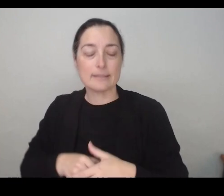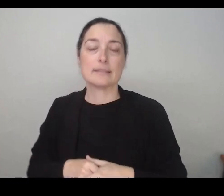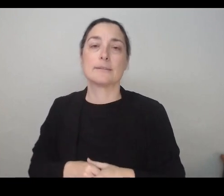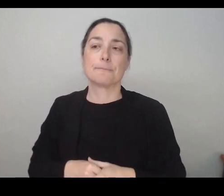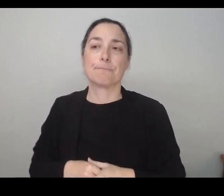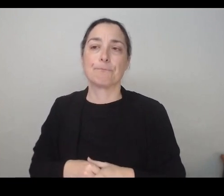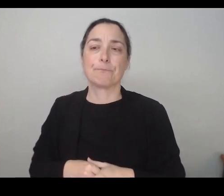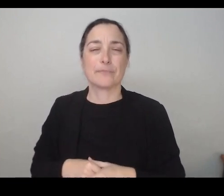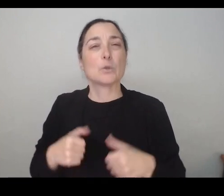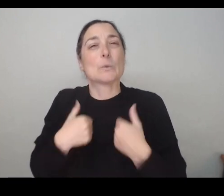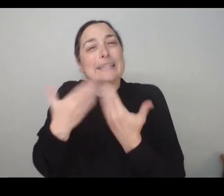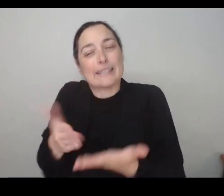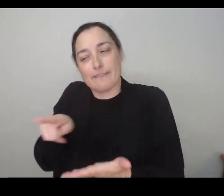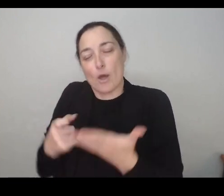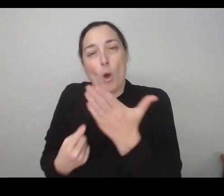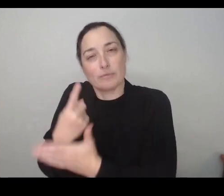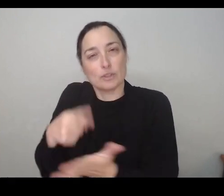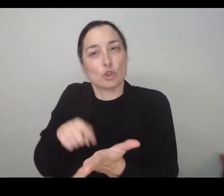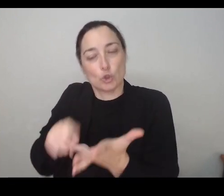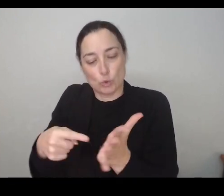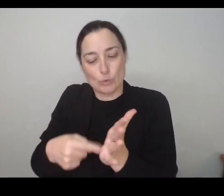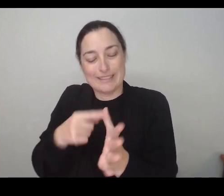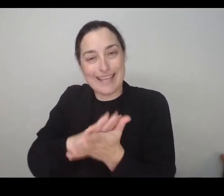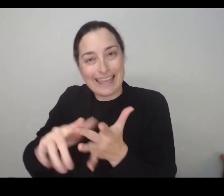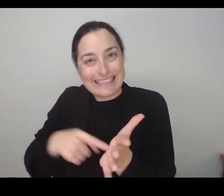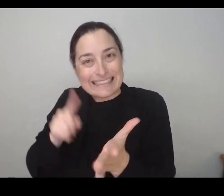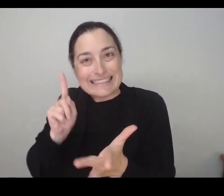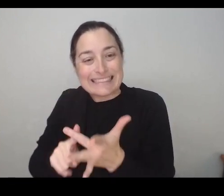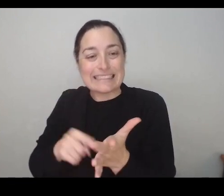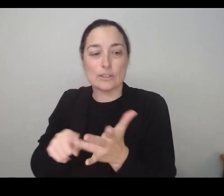to Tahitian and Marquesans' voices and native voices